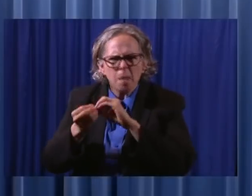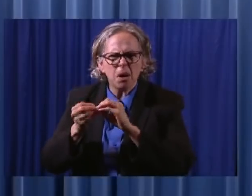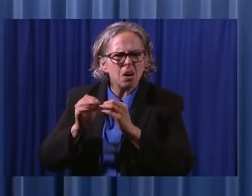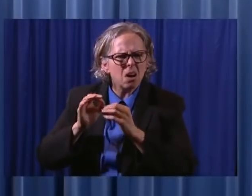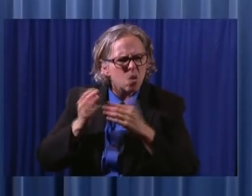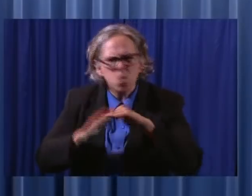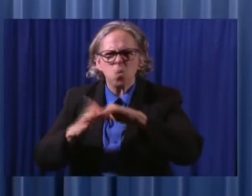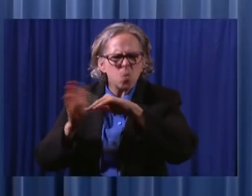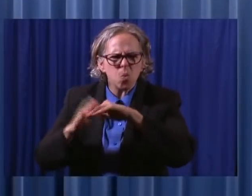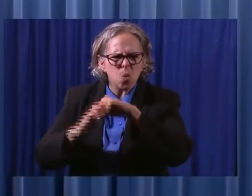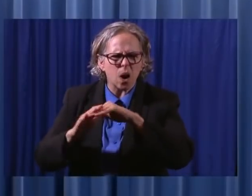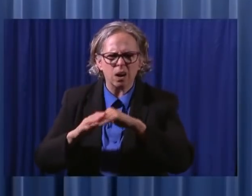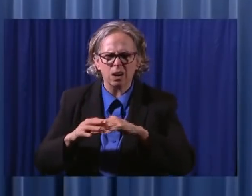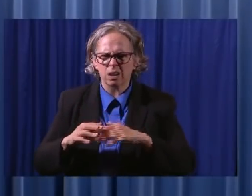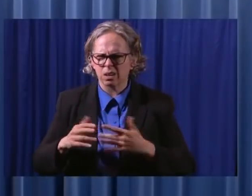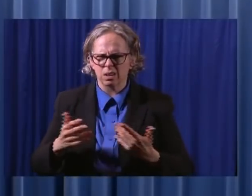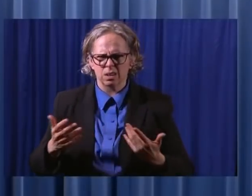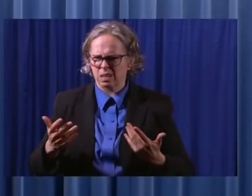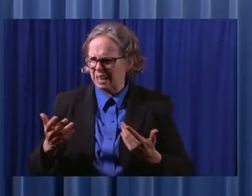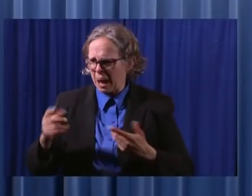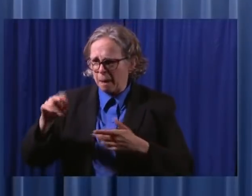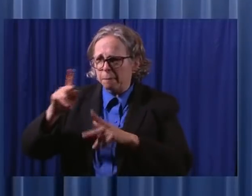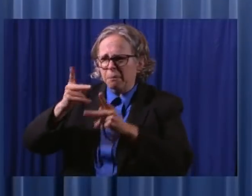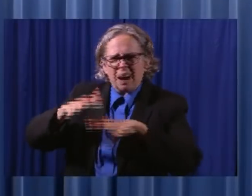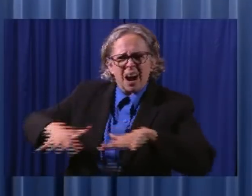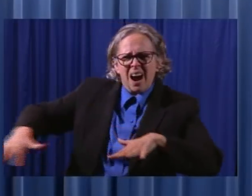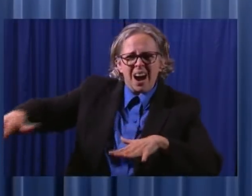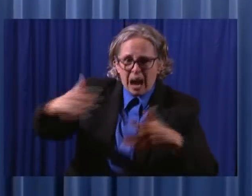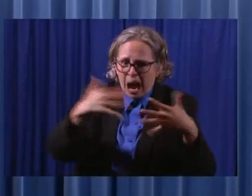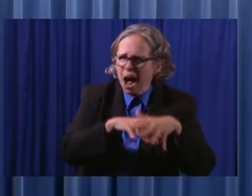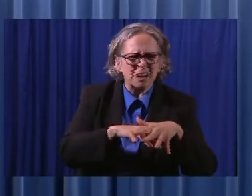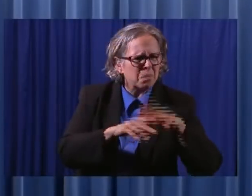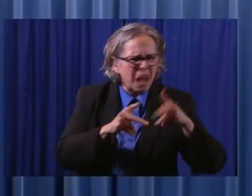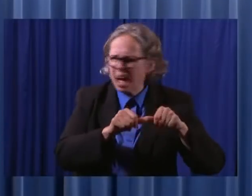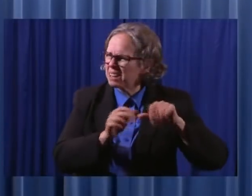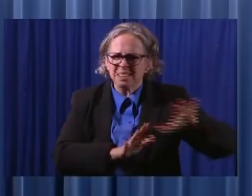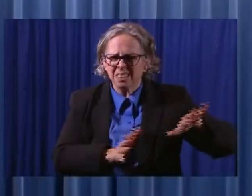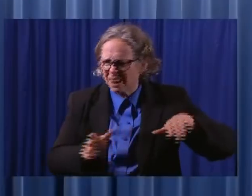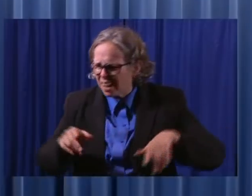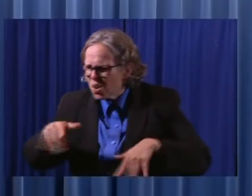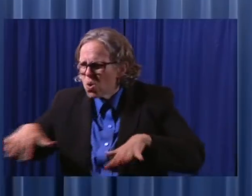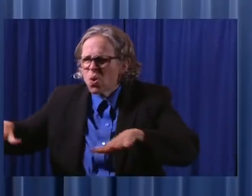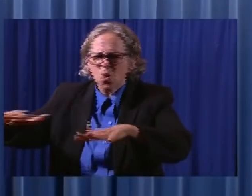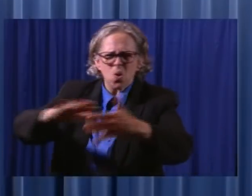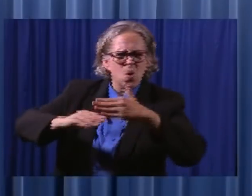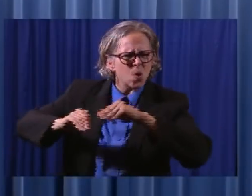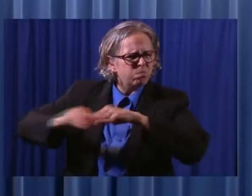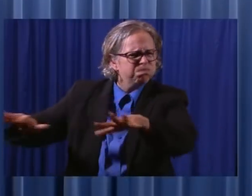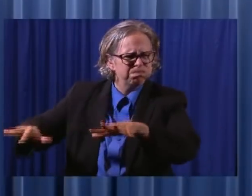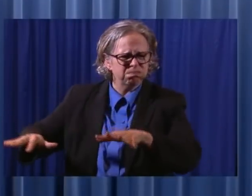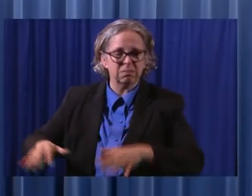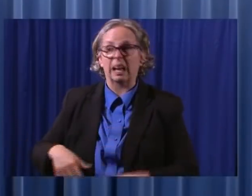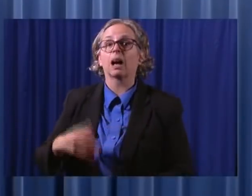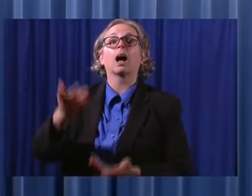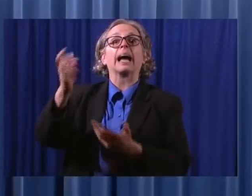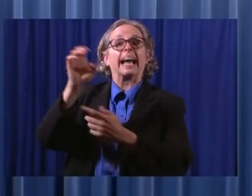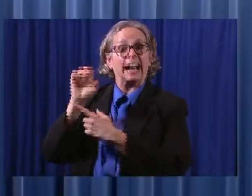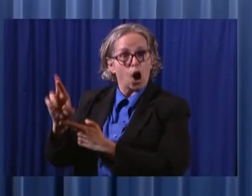MET FIVE OUT OF THE SEVEN HEALTHCARE INDICATORS. IN DECATUR 1 A NEW CASES PER CAPITA. IN DECATUR 2 SUSTAINED INCREASE IN NEW CASES AND IN DECATUR THREE, THE PROPORTION OF CASES